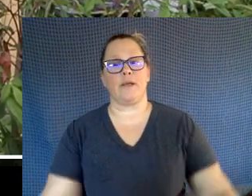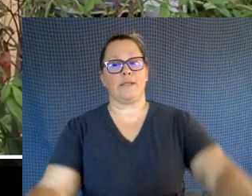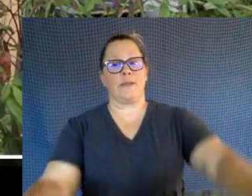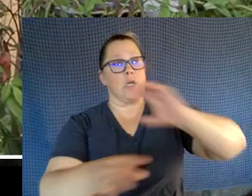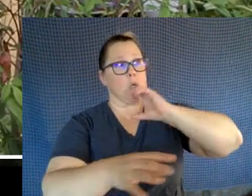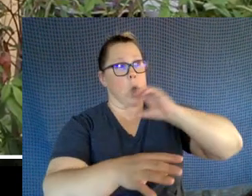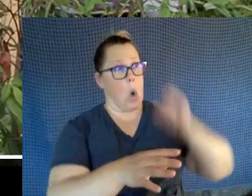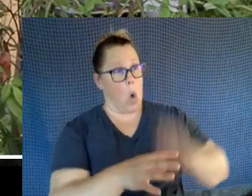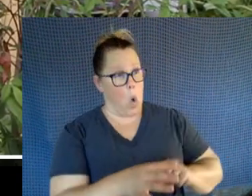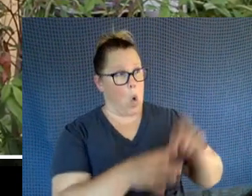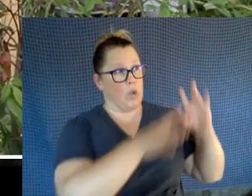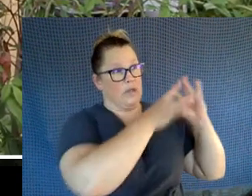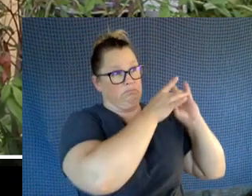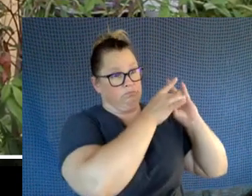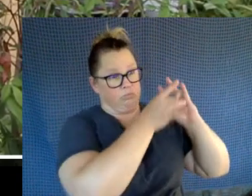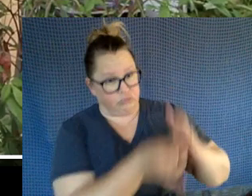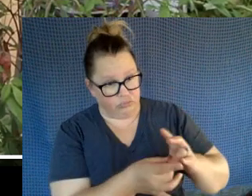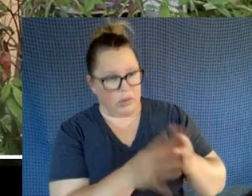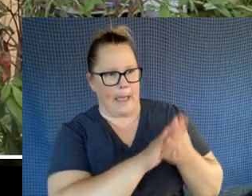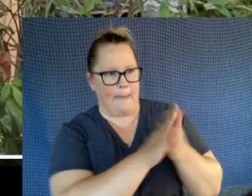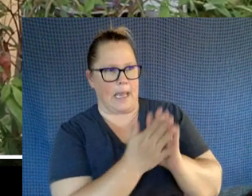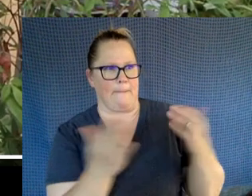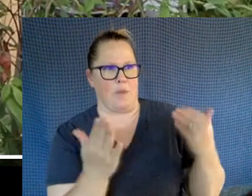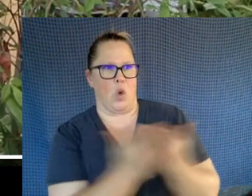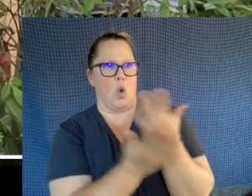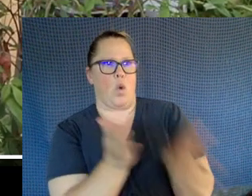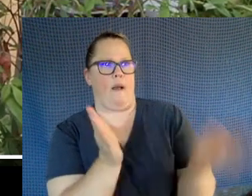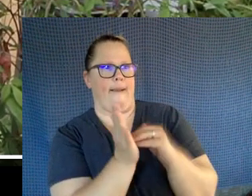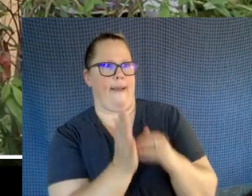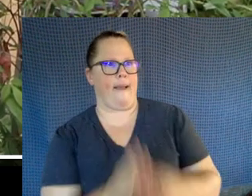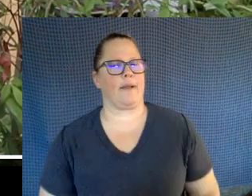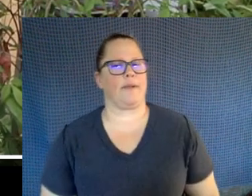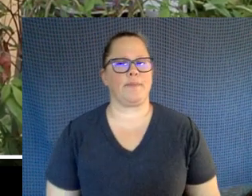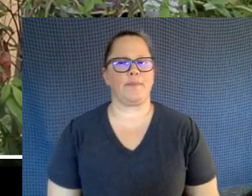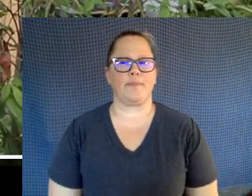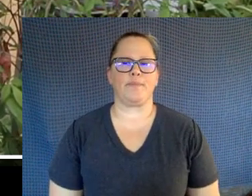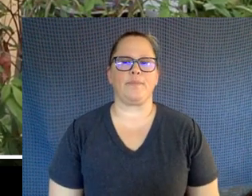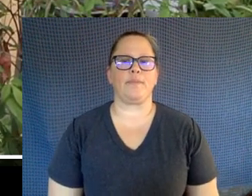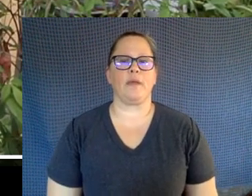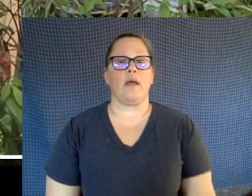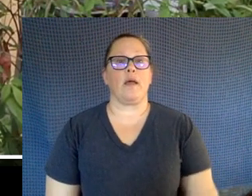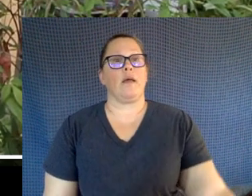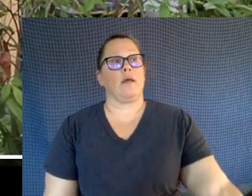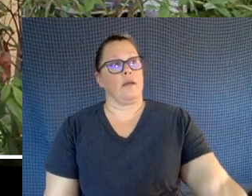something new again. Now we've introduced you to the artist Romare Bearden. There